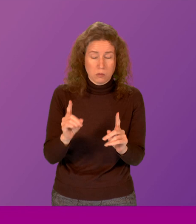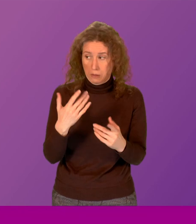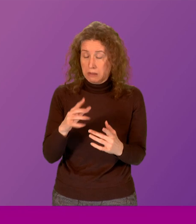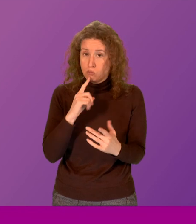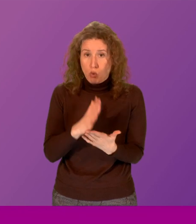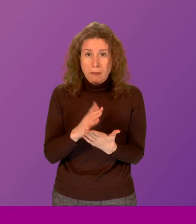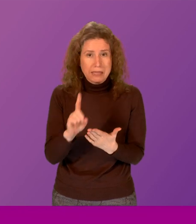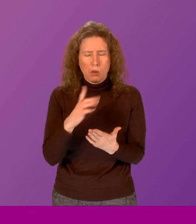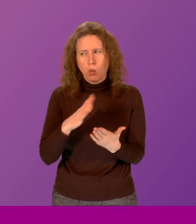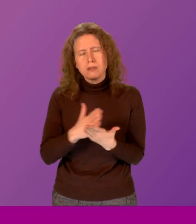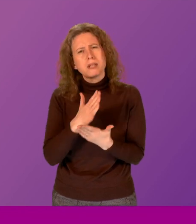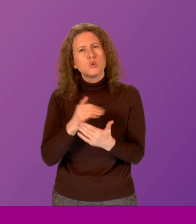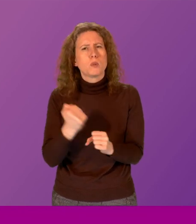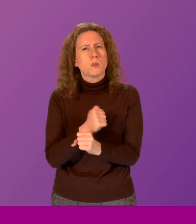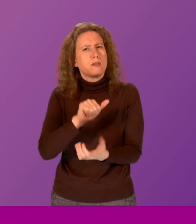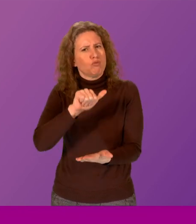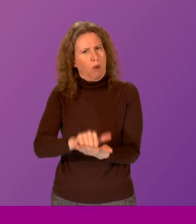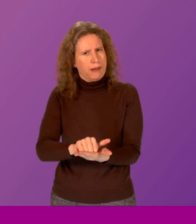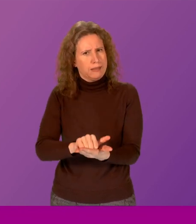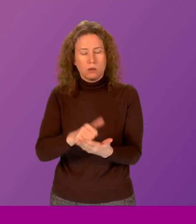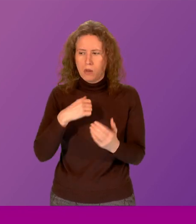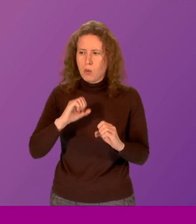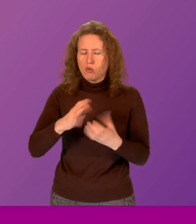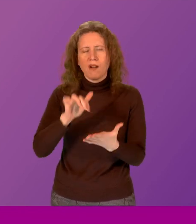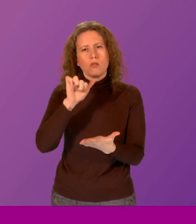to make sure that we are doing it right in terms of providing proper care packages and